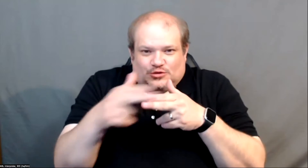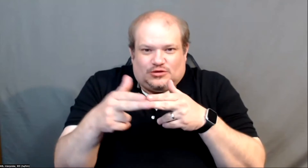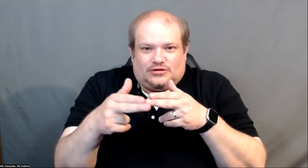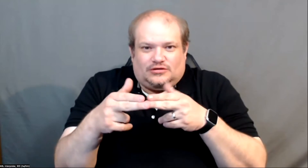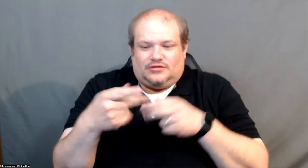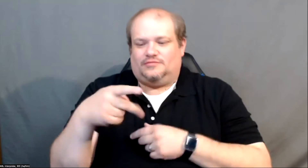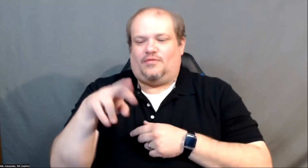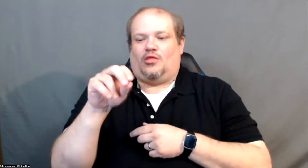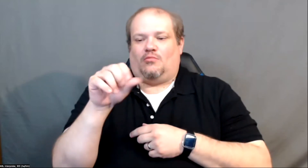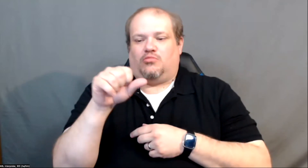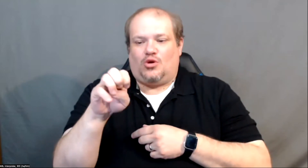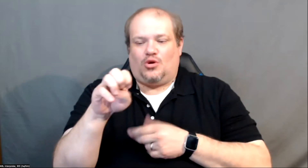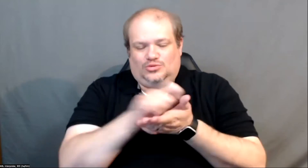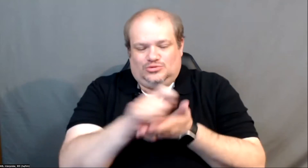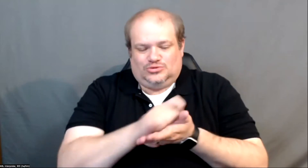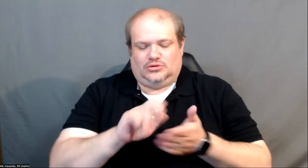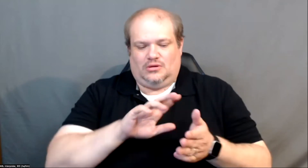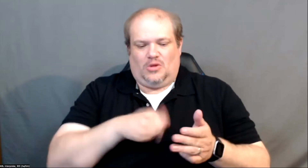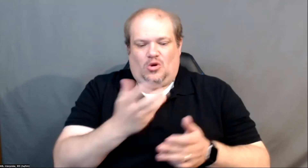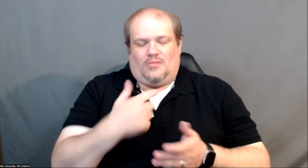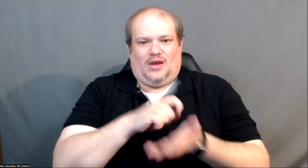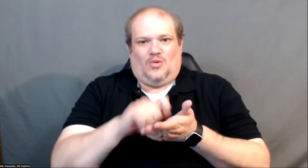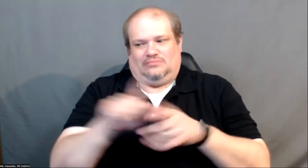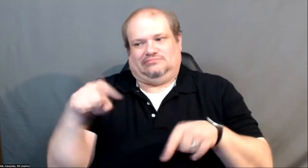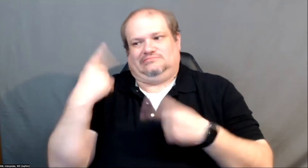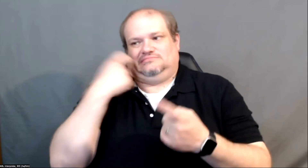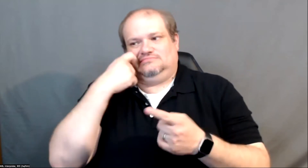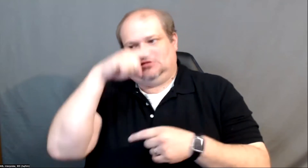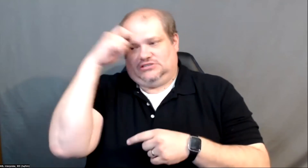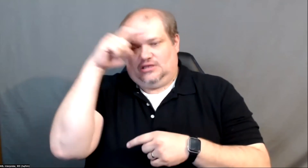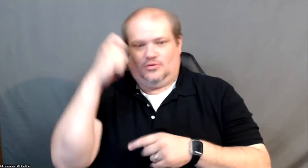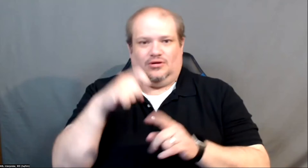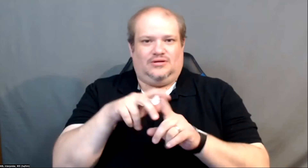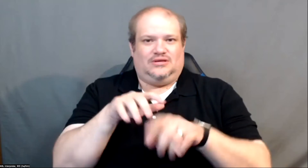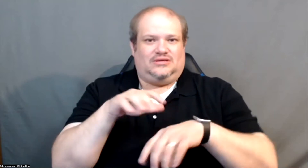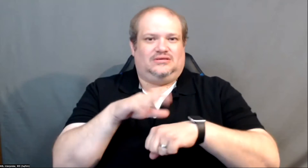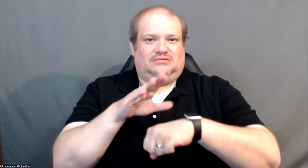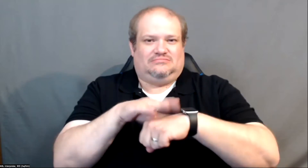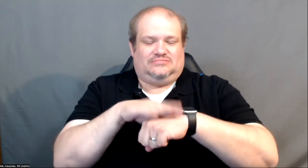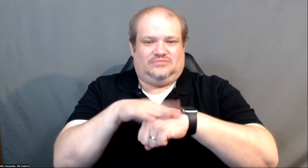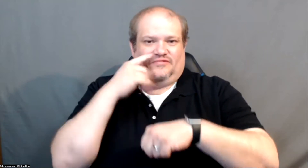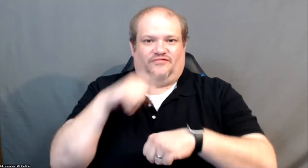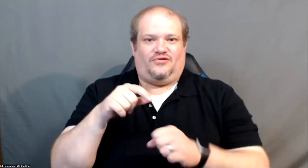poem that I wrote over the summer. Content warning for animal death and alcoholism.